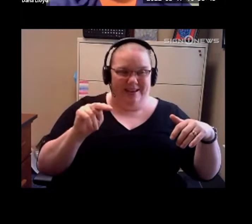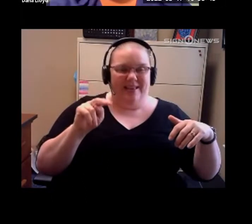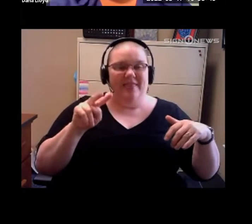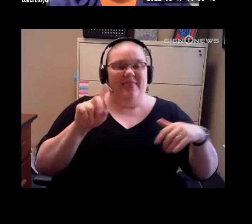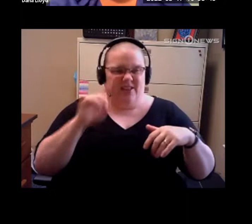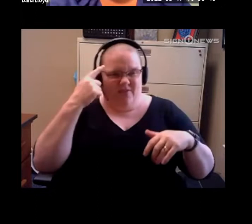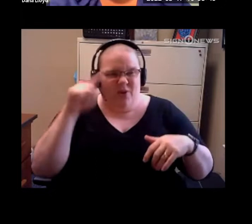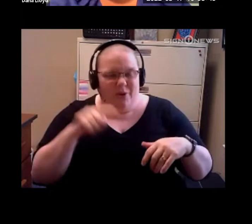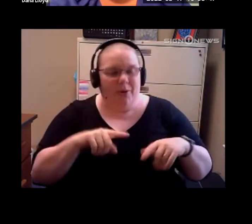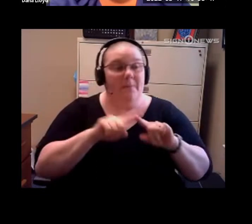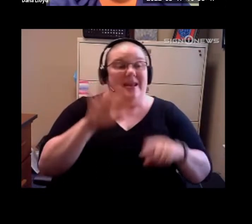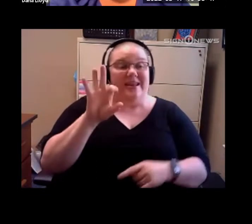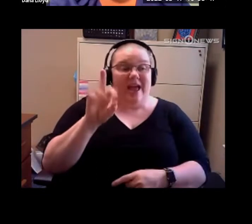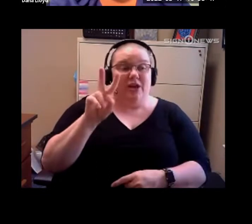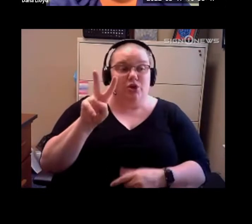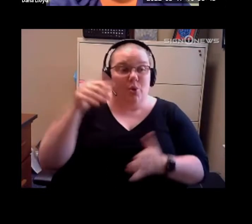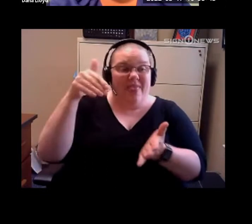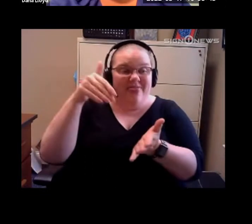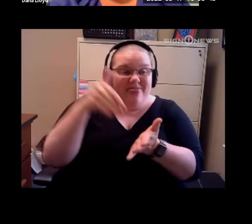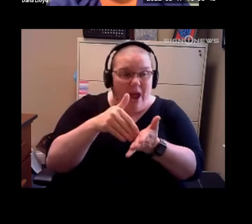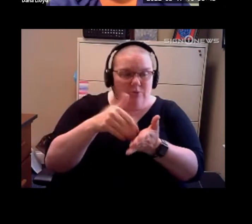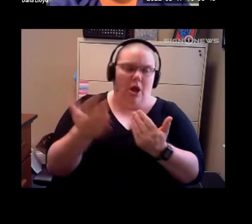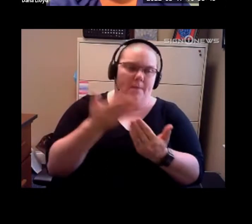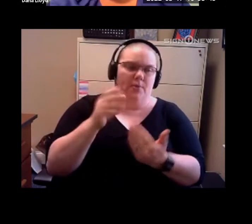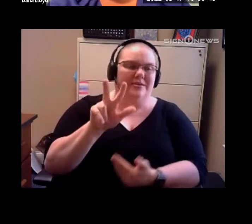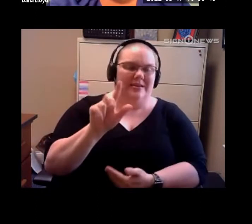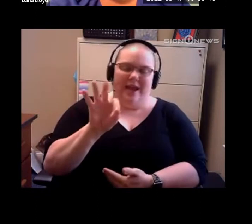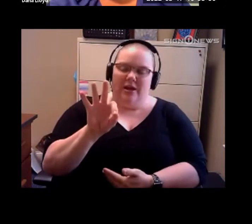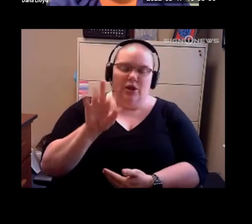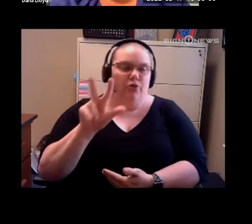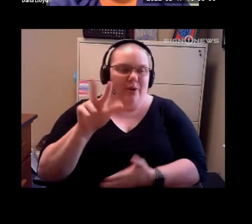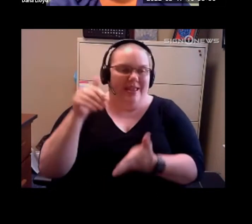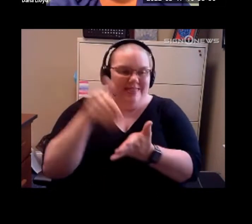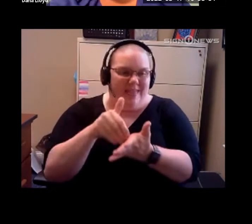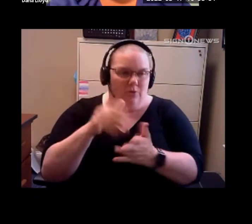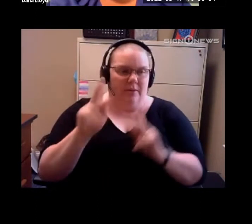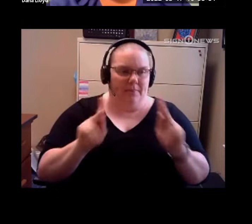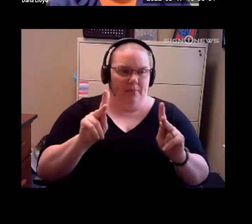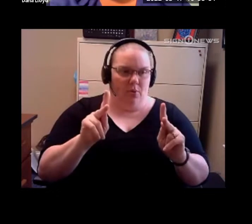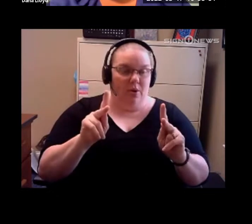000 people almost 93 000 people can fit in that Stadium almost 100 000 people and then